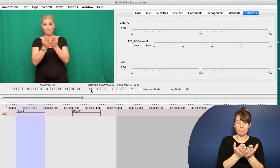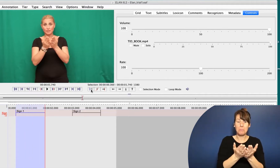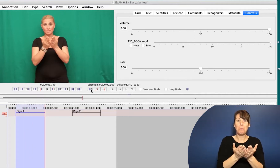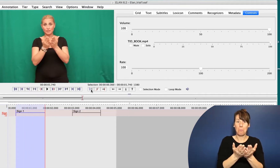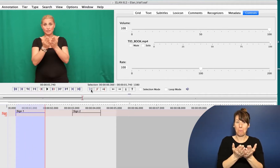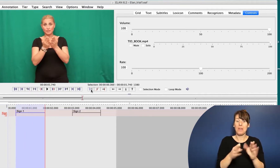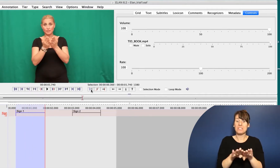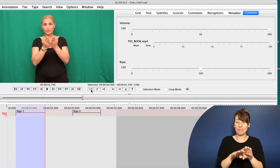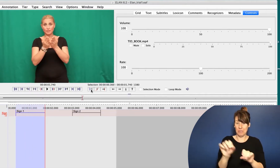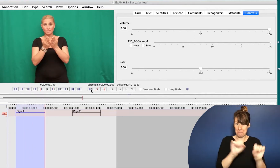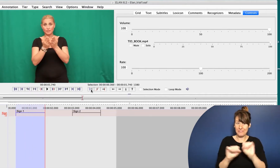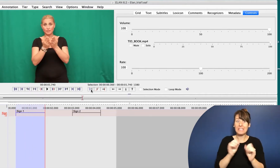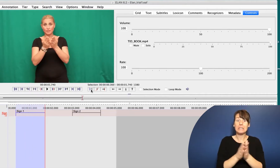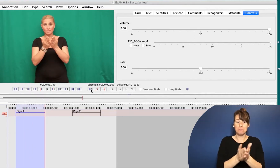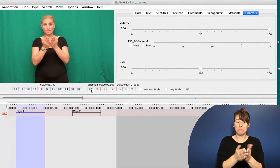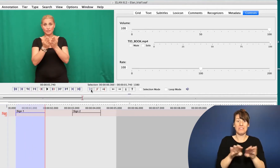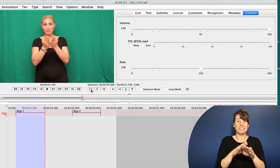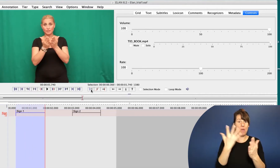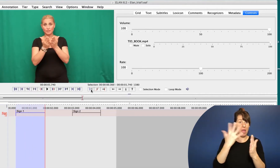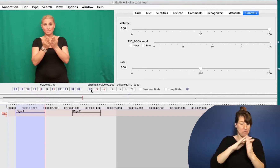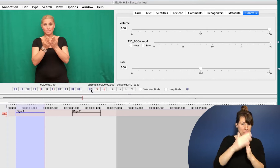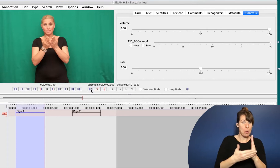And I see the same handshape.